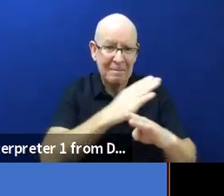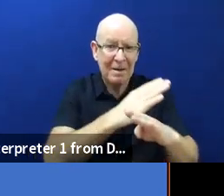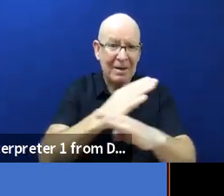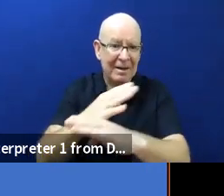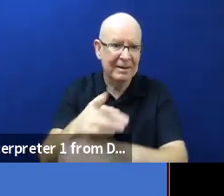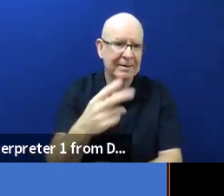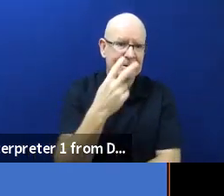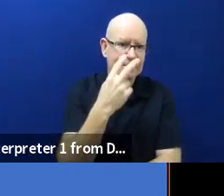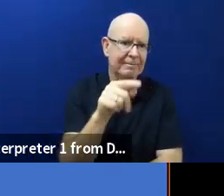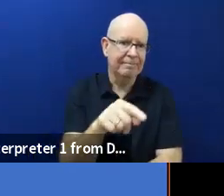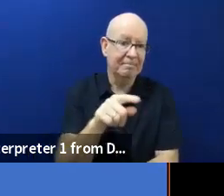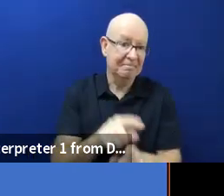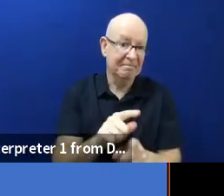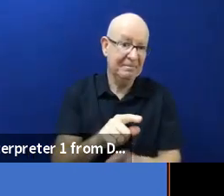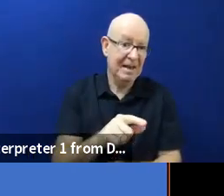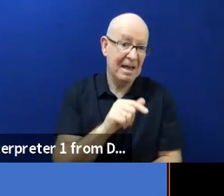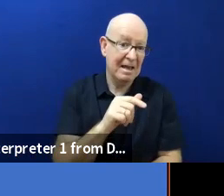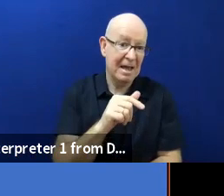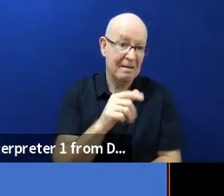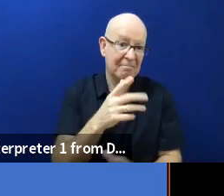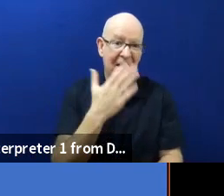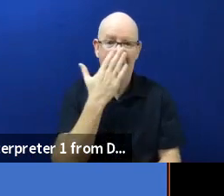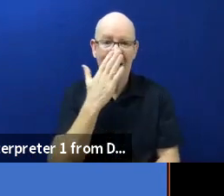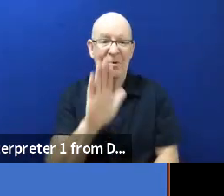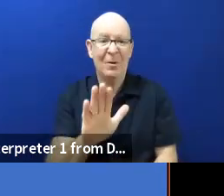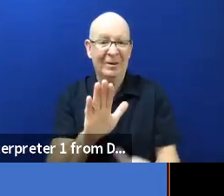Ultimately, they have to spend more to achieve similar standards of living